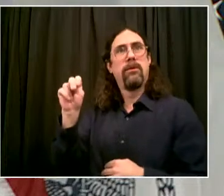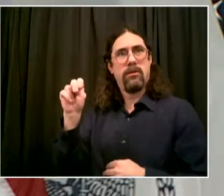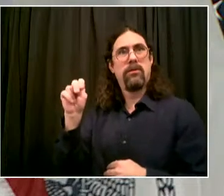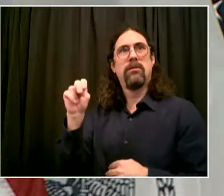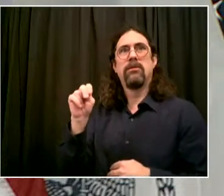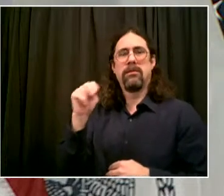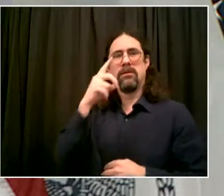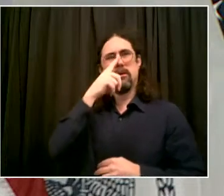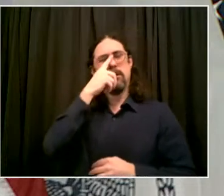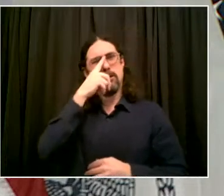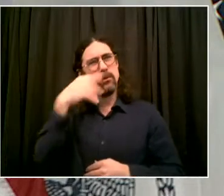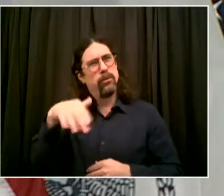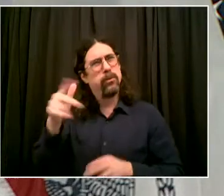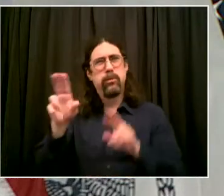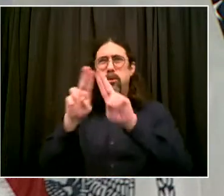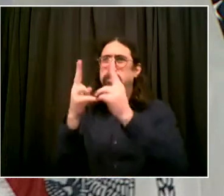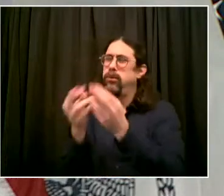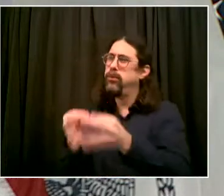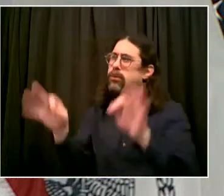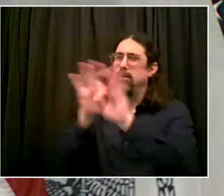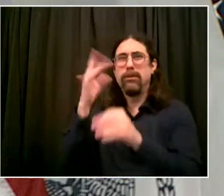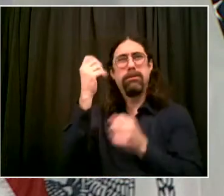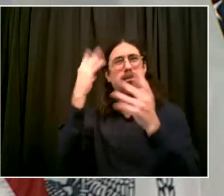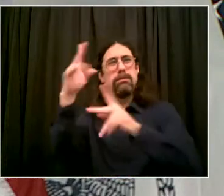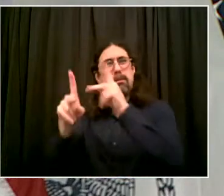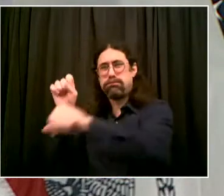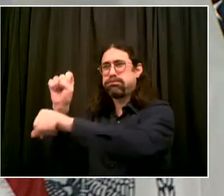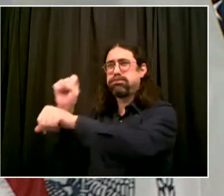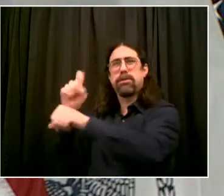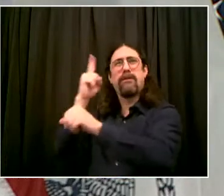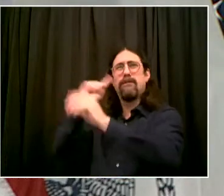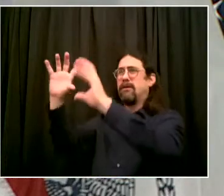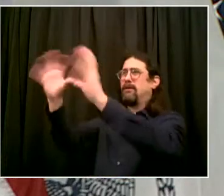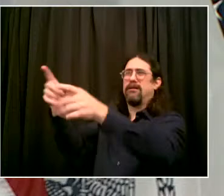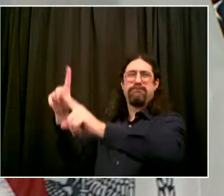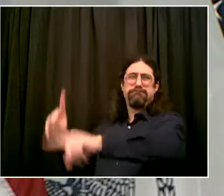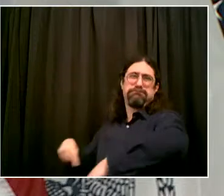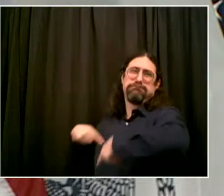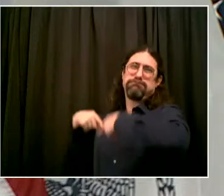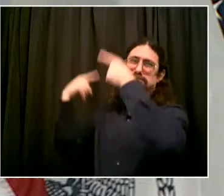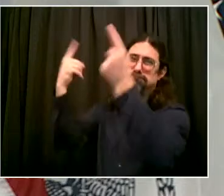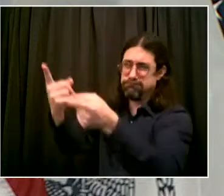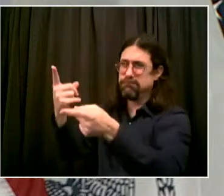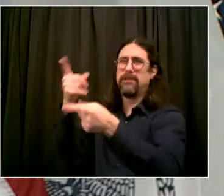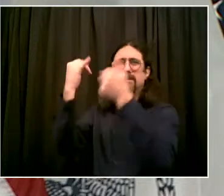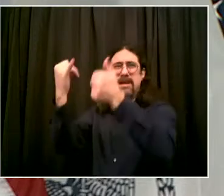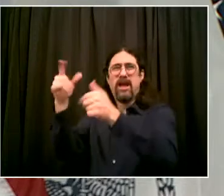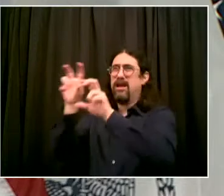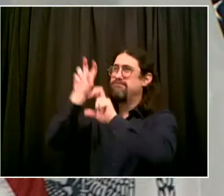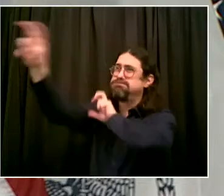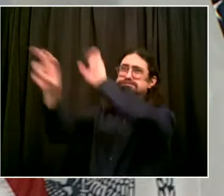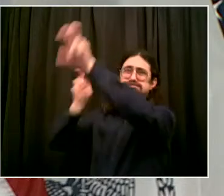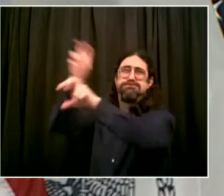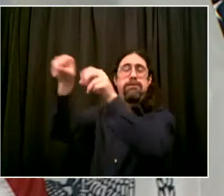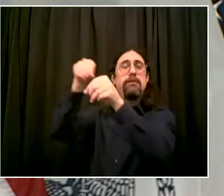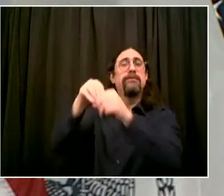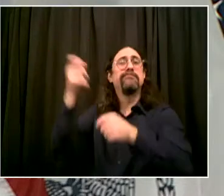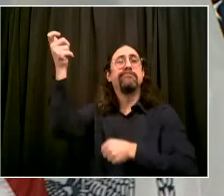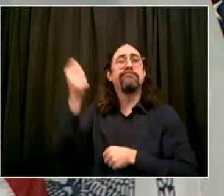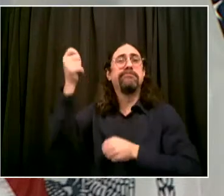LOOK OUT FOR R THEIR RETIREES. THEY ALSO UNDERSTAND THIS IS ABOUT SAVING THE EARTH OFR R EVERYONE. THERE'S A WAY TO DO BOTH.